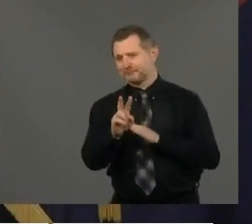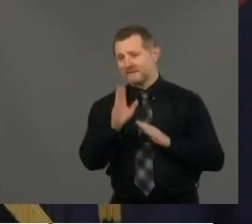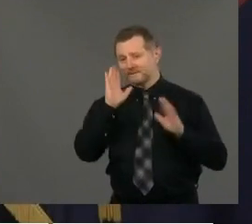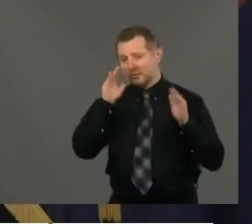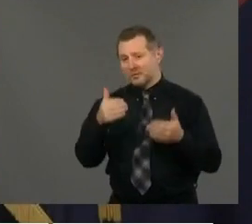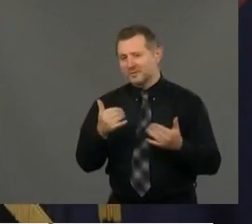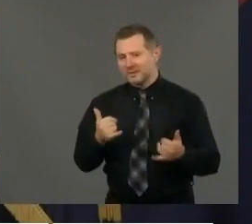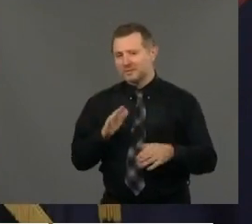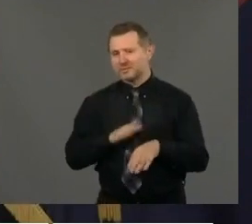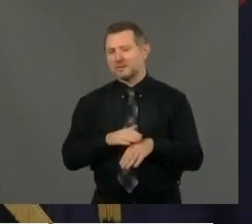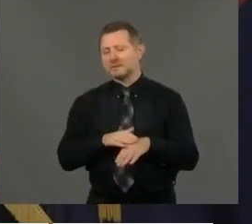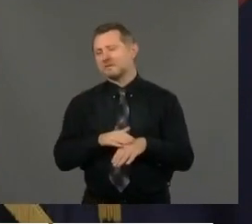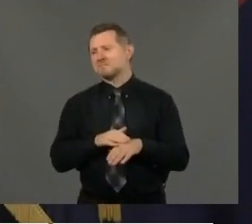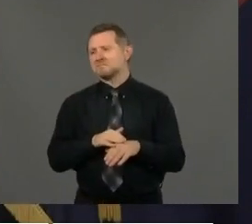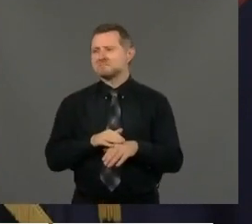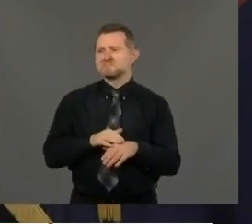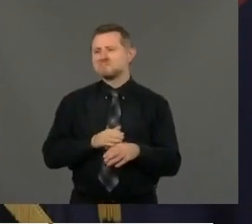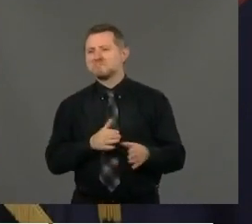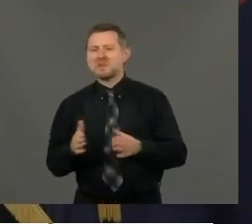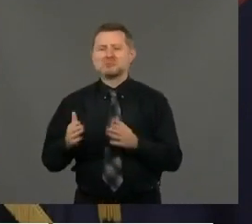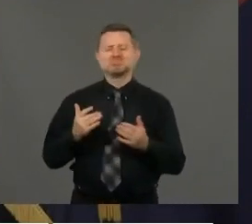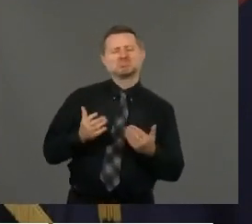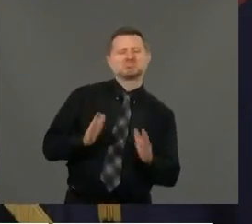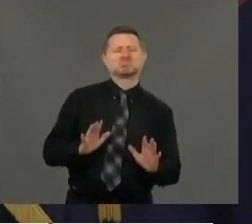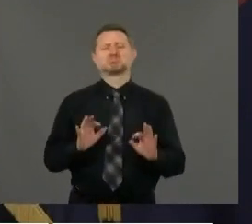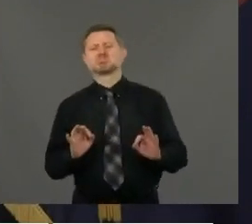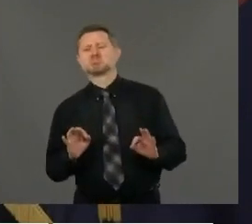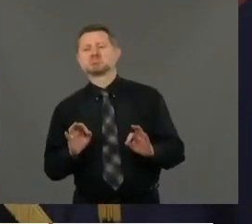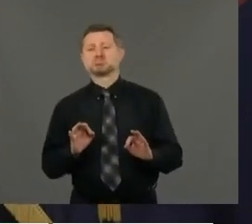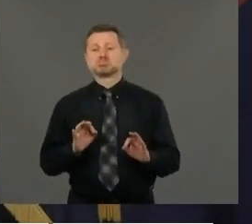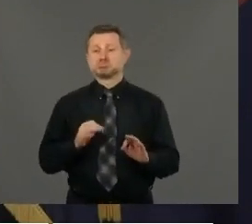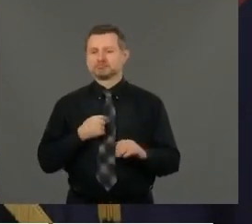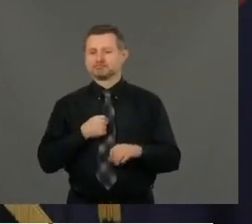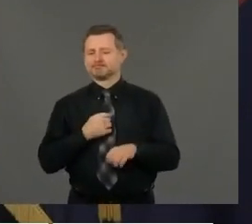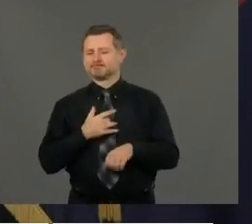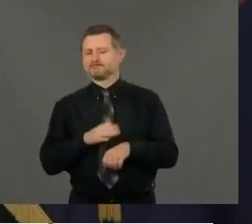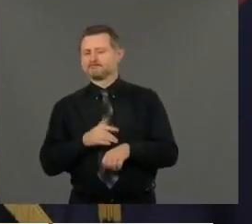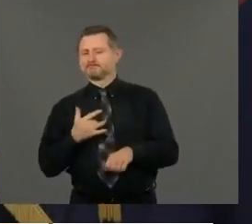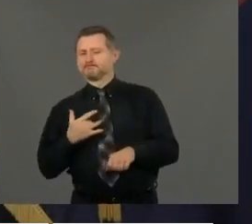BUT, IT HAS BEEN GREAT NEWS. I WANT TO LOOK AHEAD.